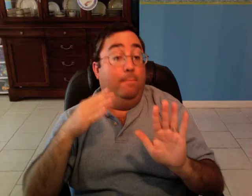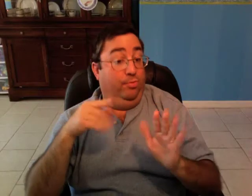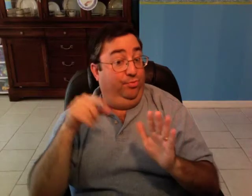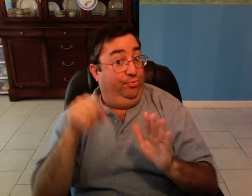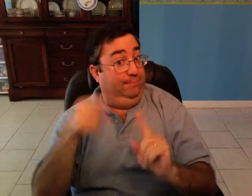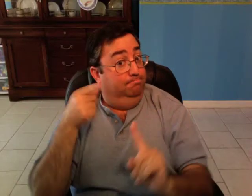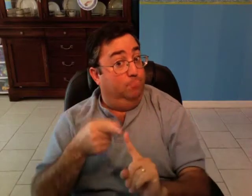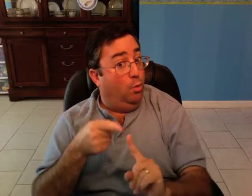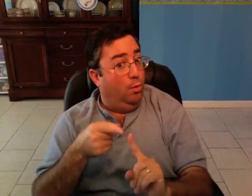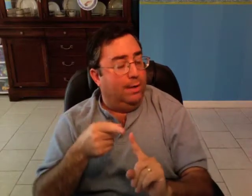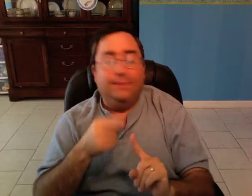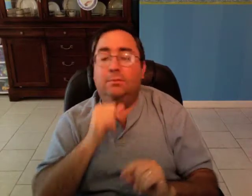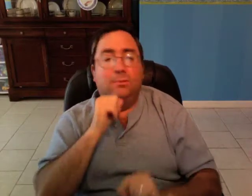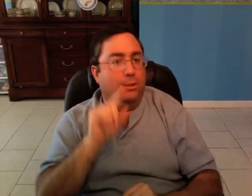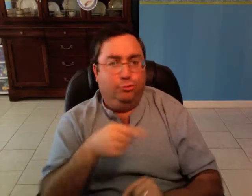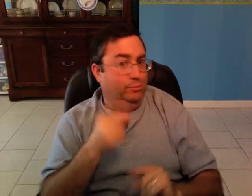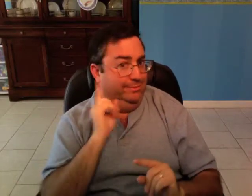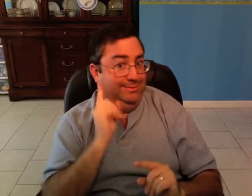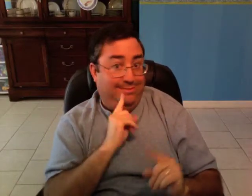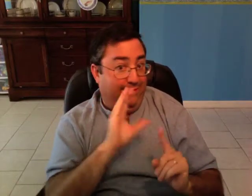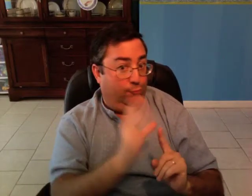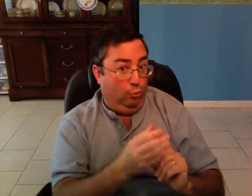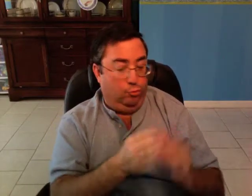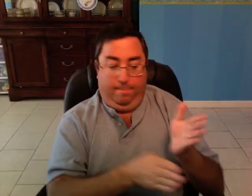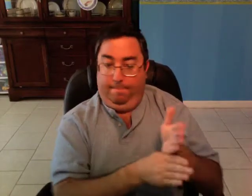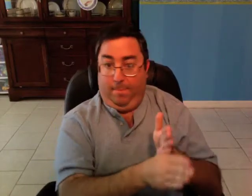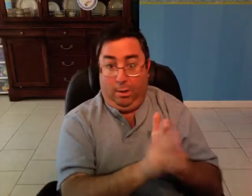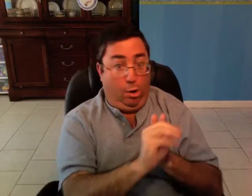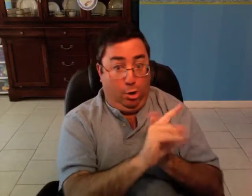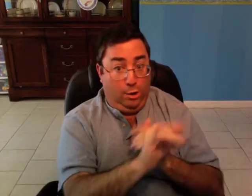However, this point does not apply to minority cultures alone;